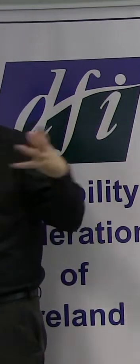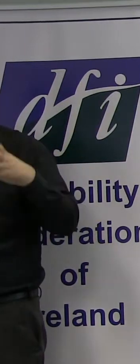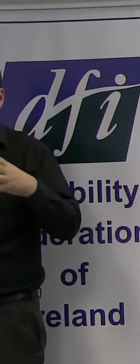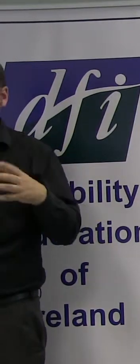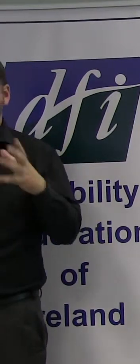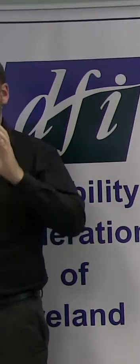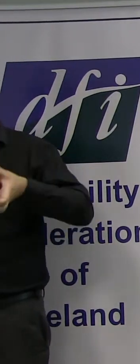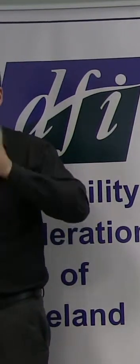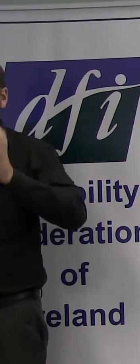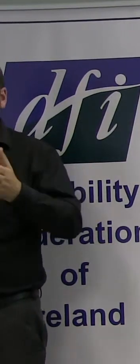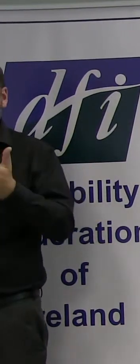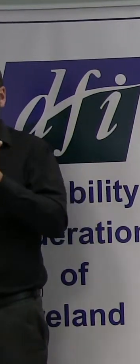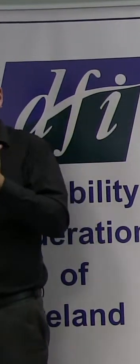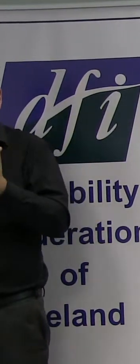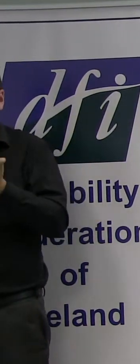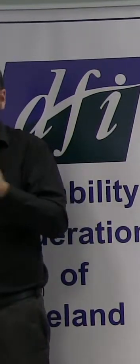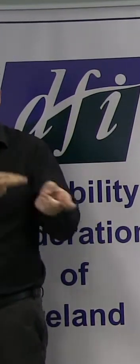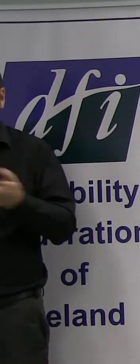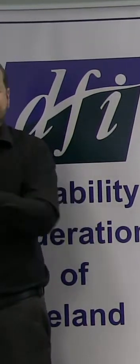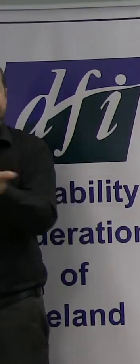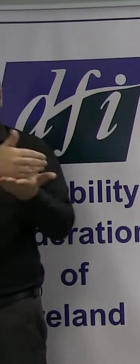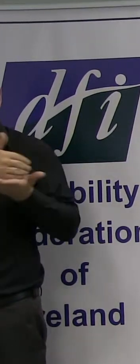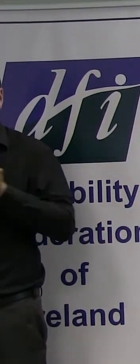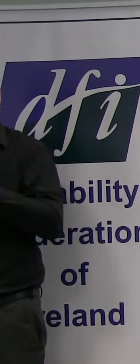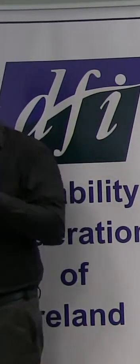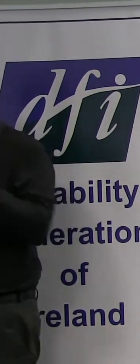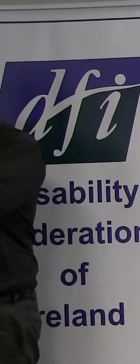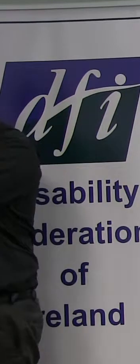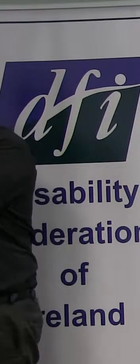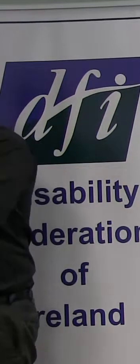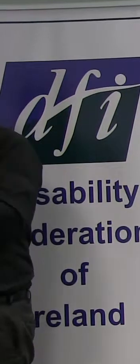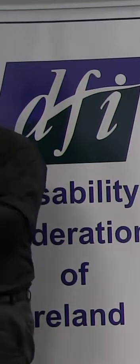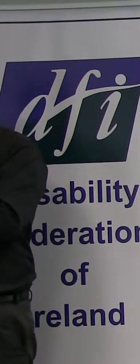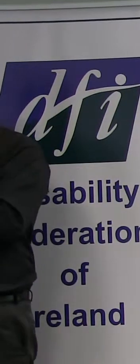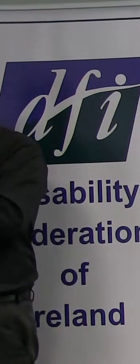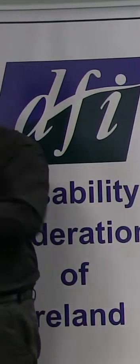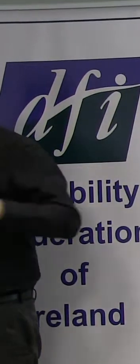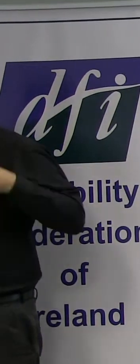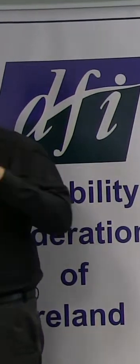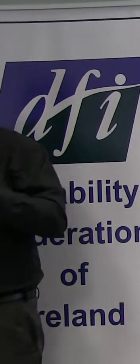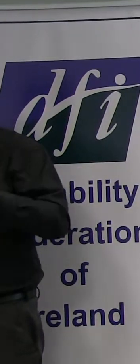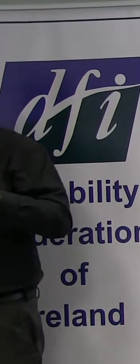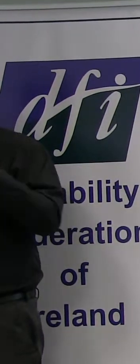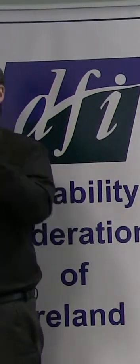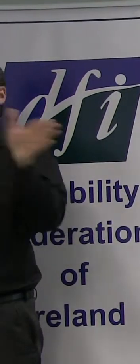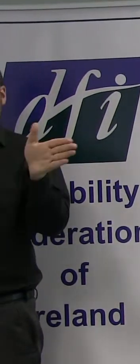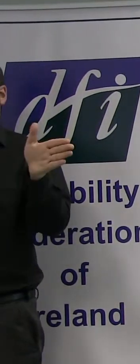that's not a charity because there is no clear public benefit there. it is a benefit for the individual while worthy an absolutely brilliant thing to